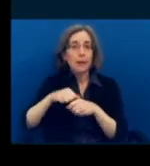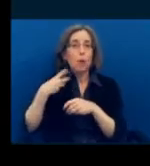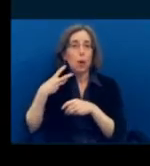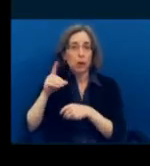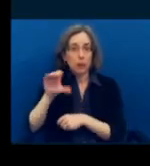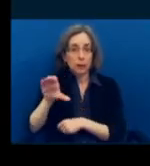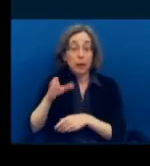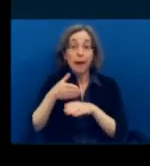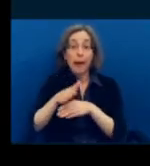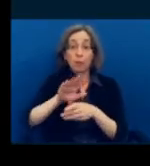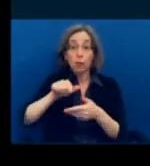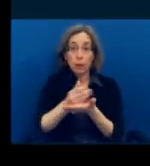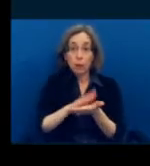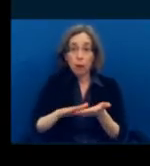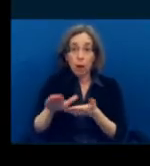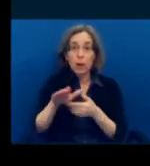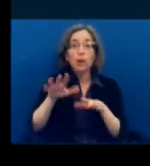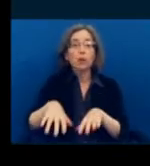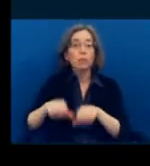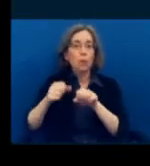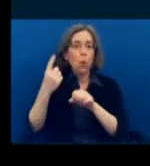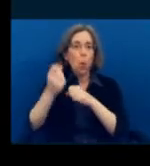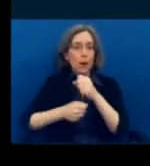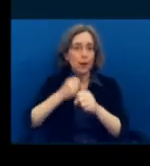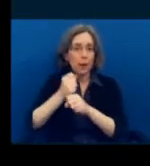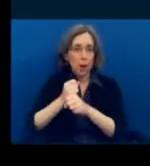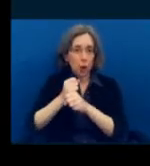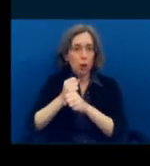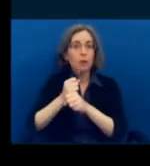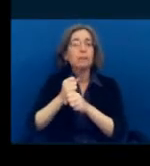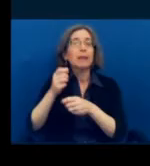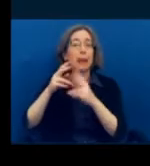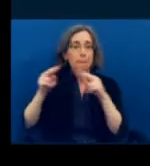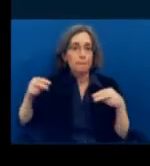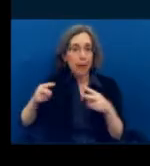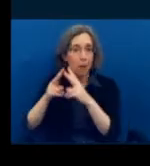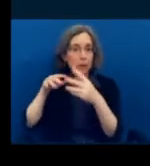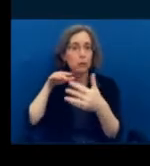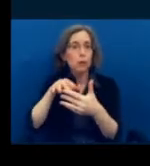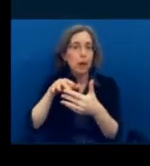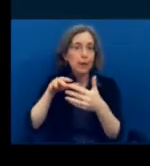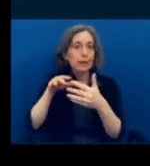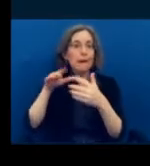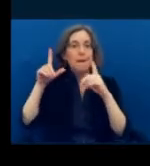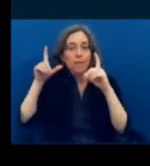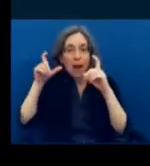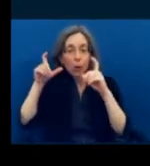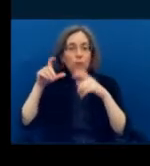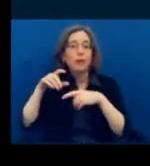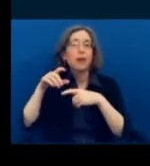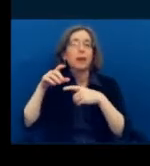FOLLOWING COLLEGE SHE TOOK A POST GRADUATE YEAR IN PARIS TO STUDY ART HISTORY, AND FIGURE DRAWING, ALTHOUGH STUDIO ART HAS